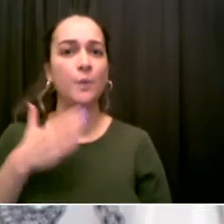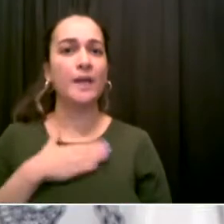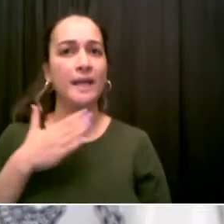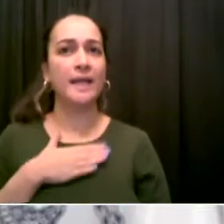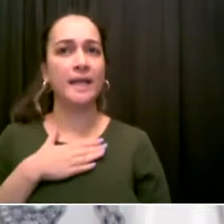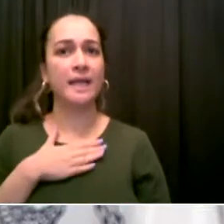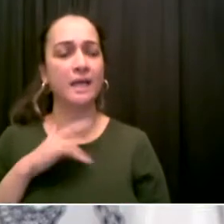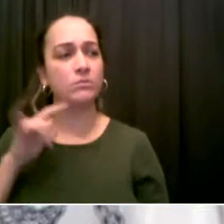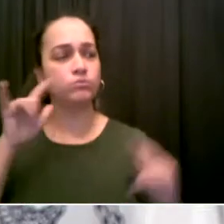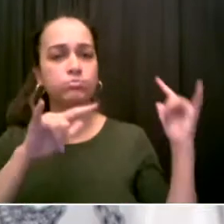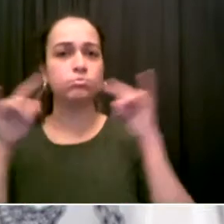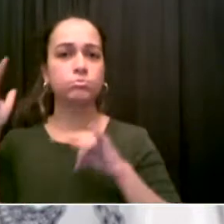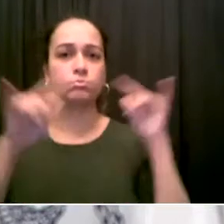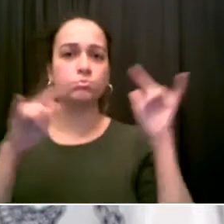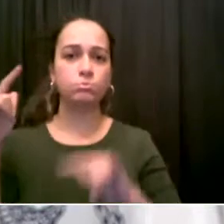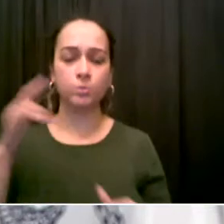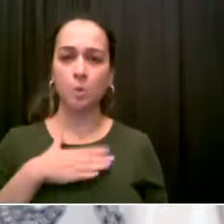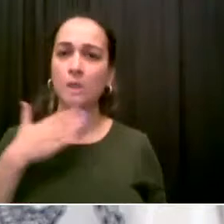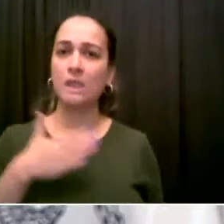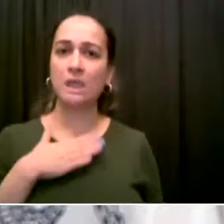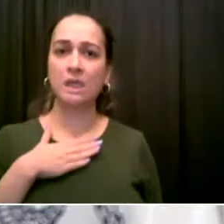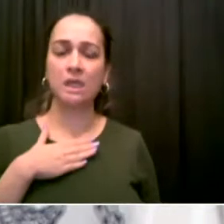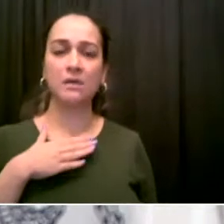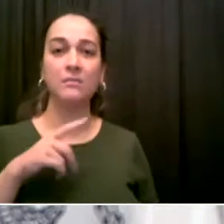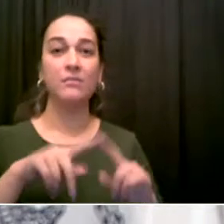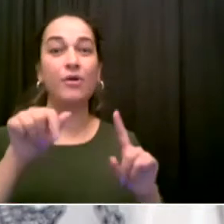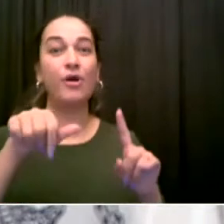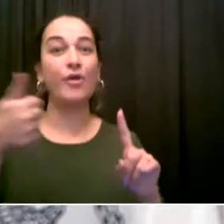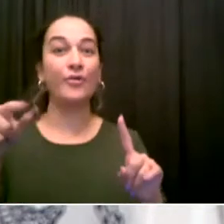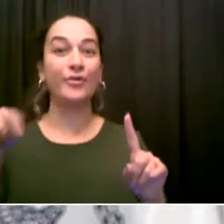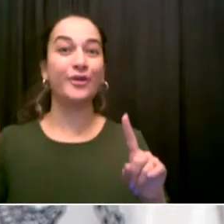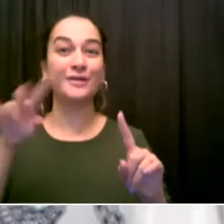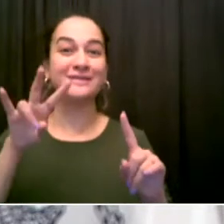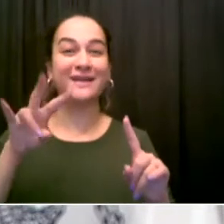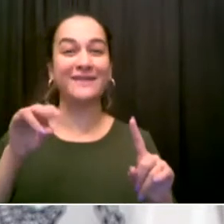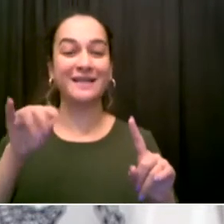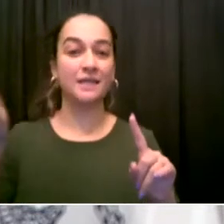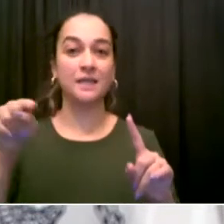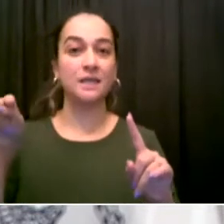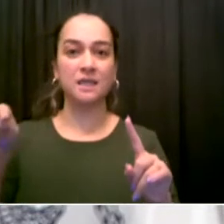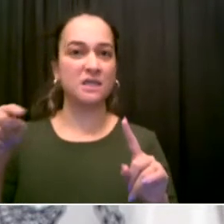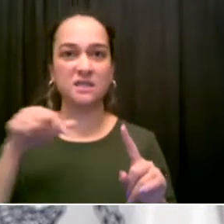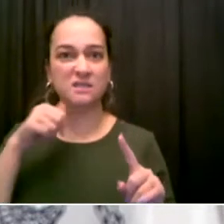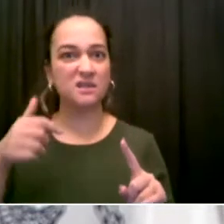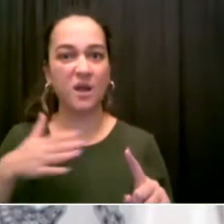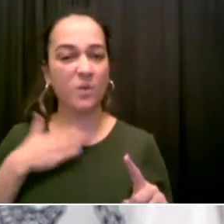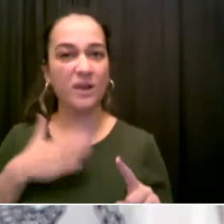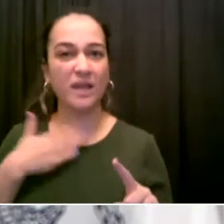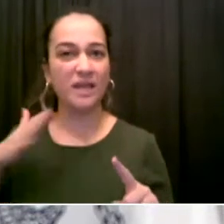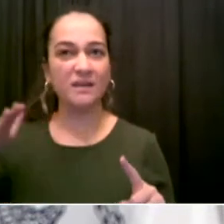ABUTO POSSIBLY ELIMINATING THE